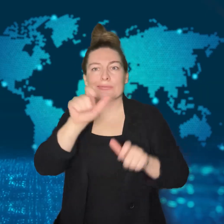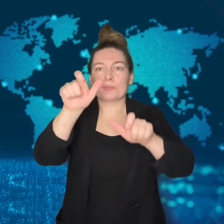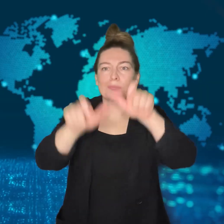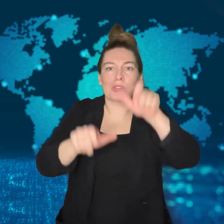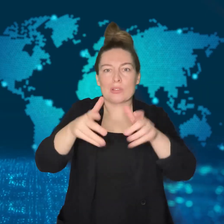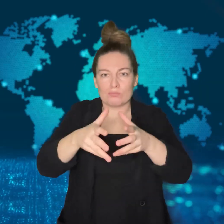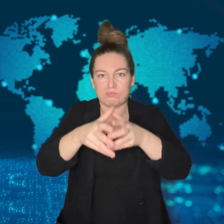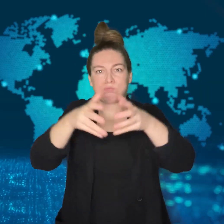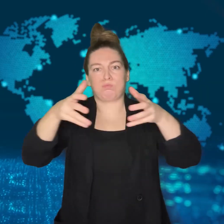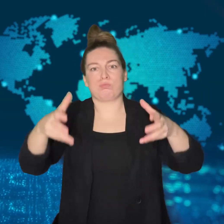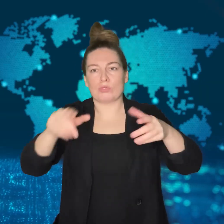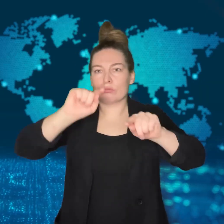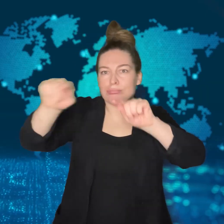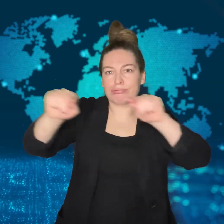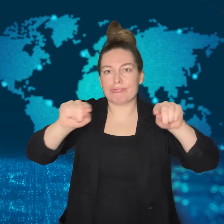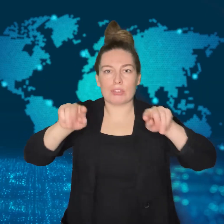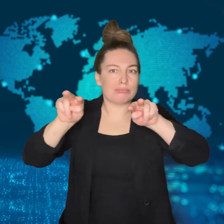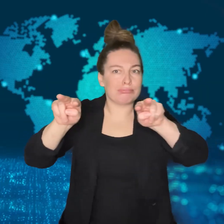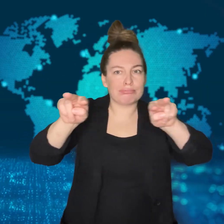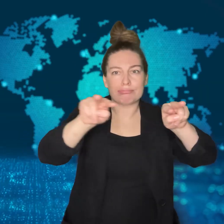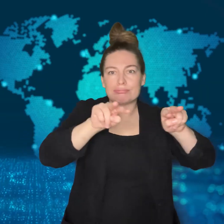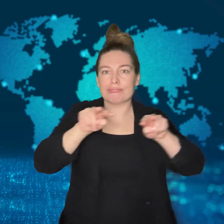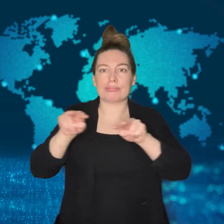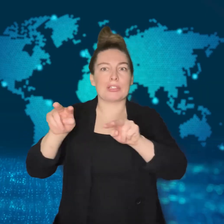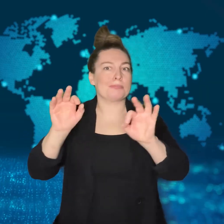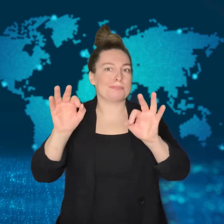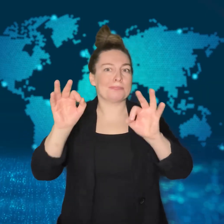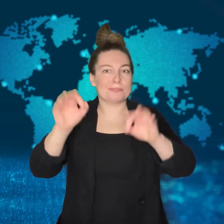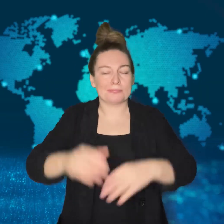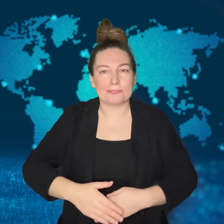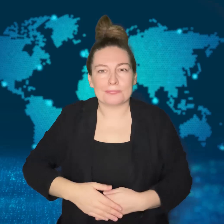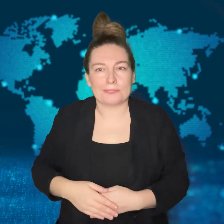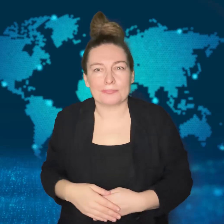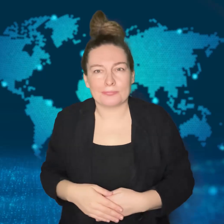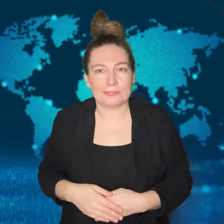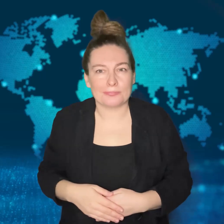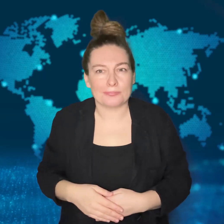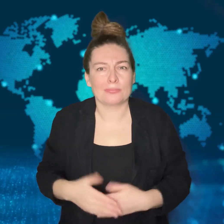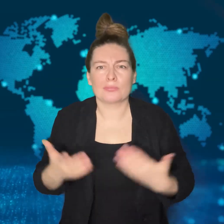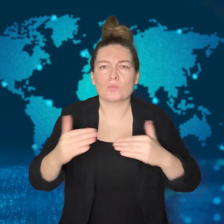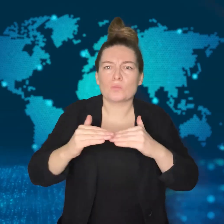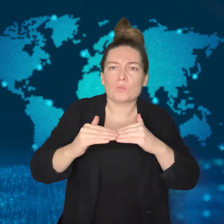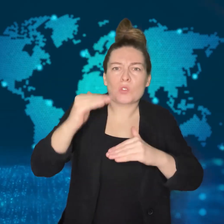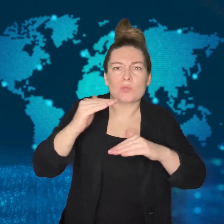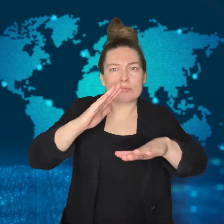No other comments have been made regarding what has been found since